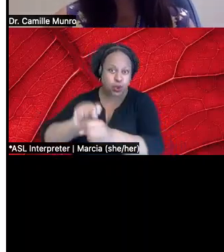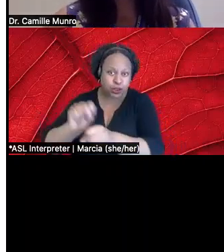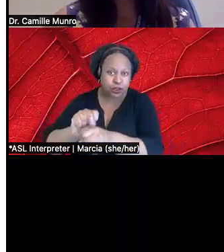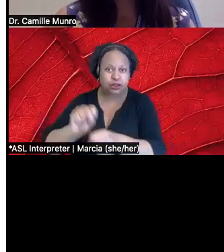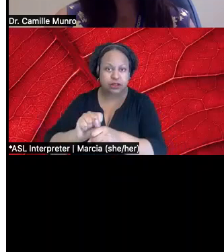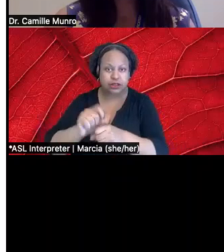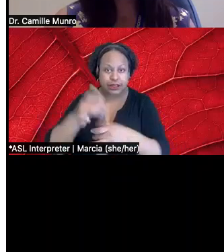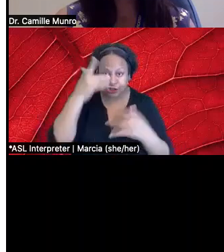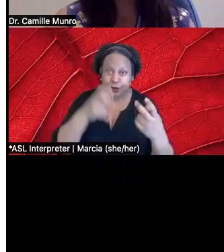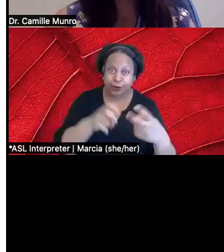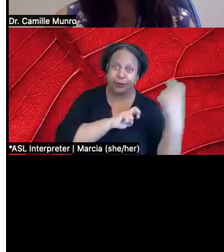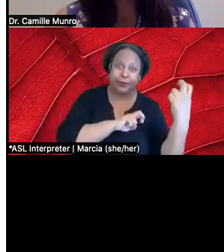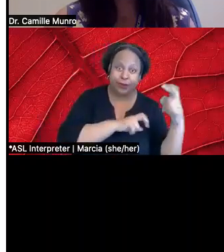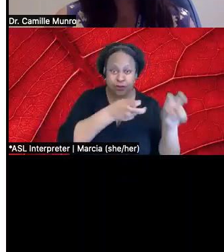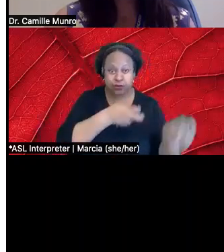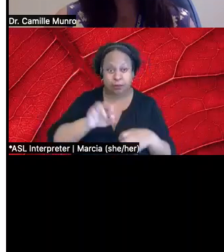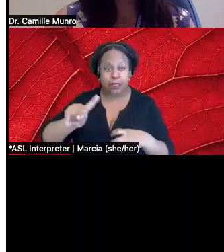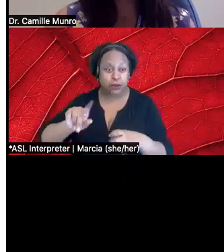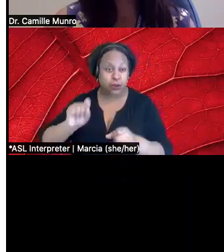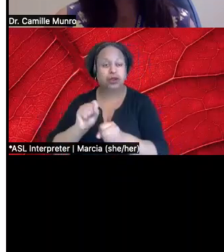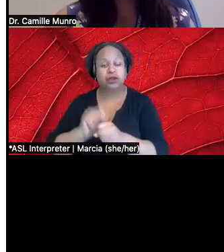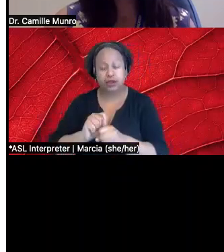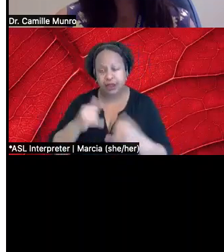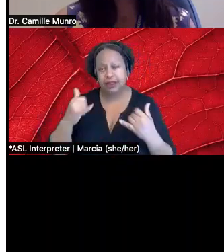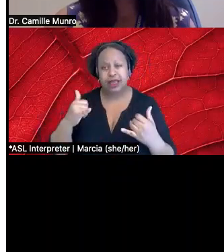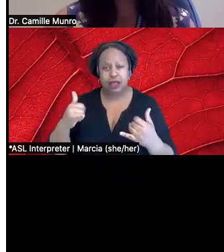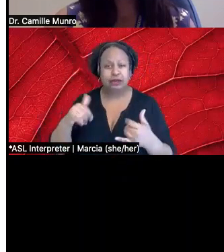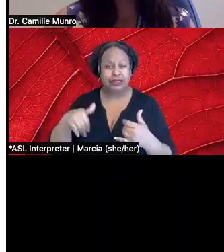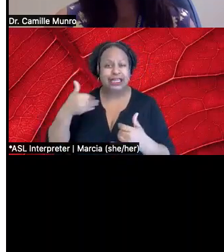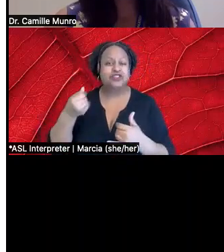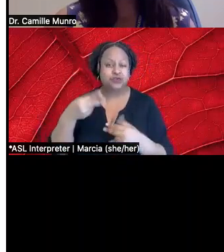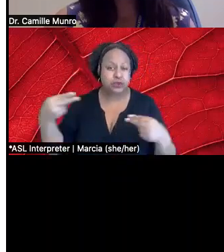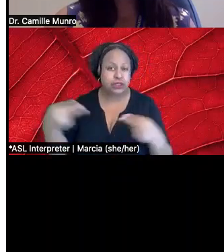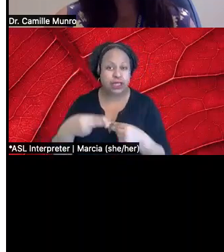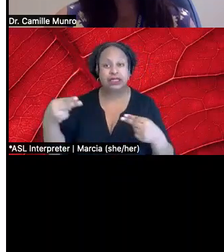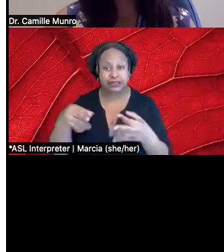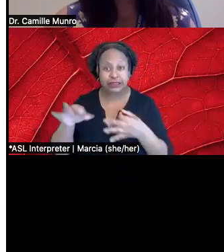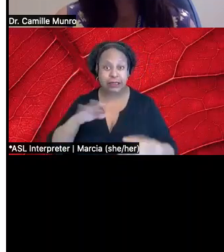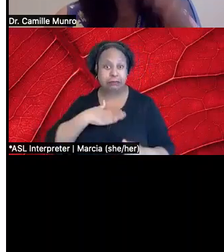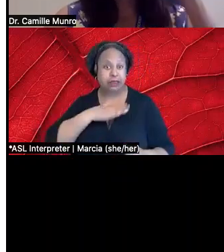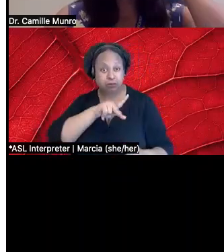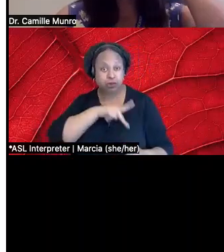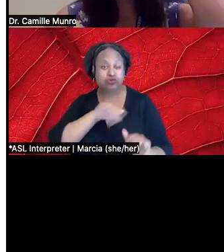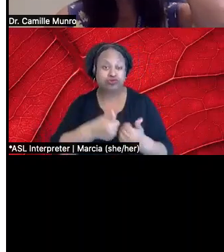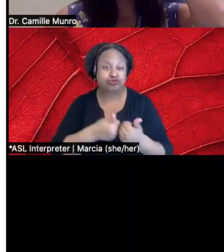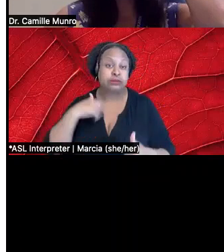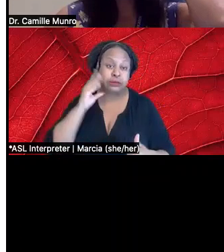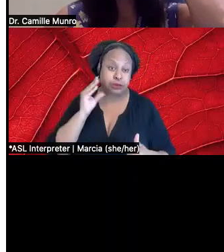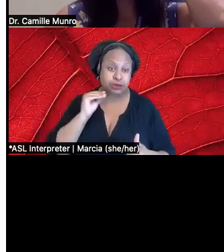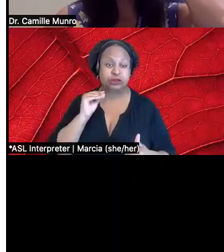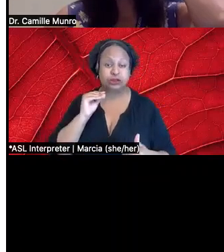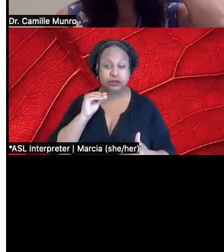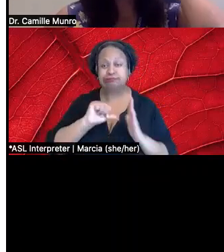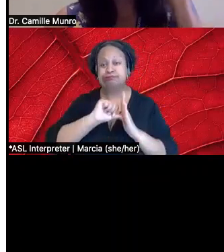So over the next few slides I'm going to describe some of the challenges that I, that I faced and then highlight how we can see them as